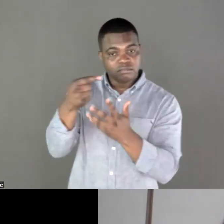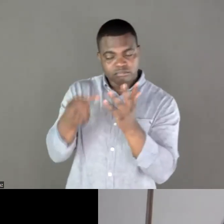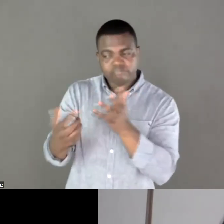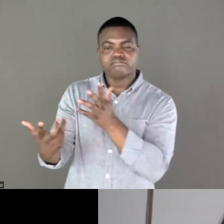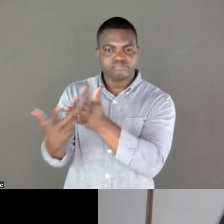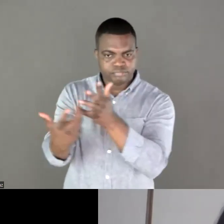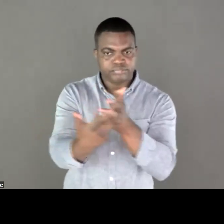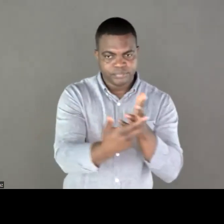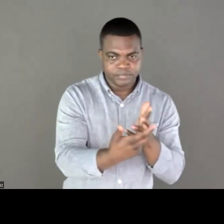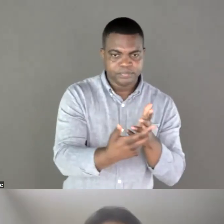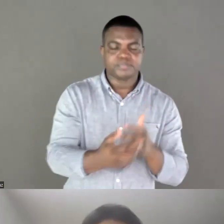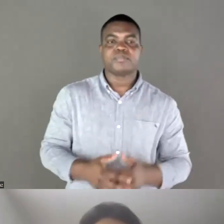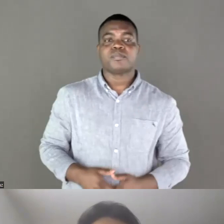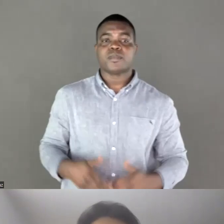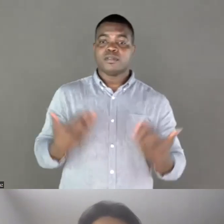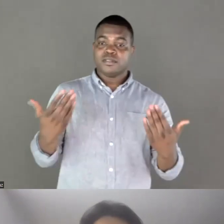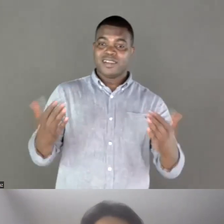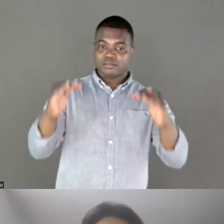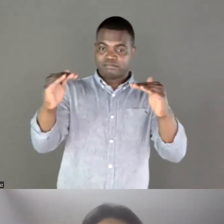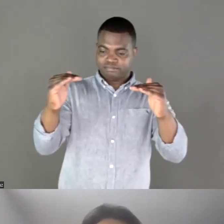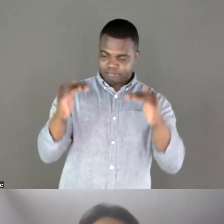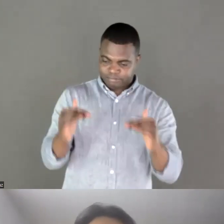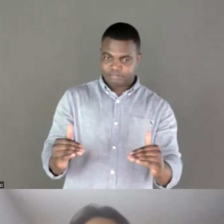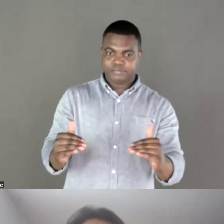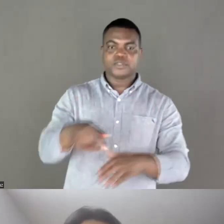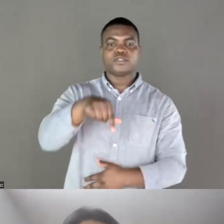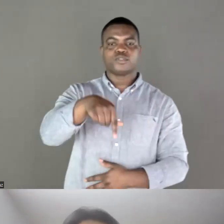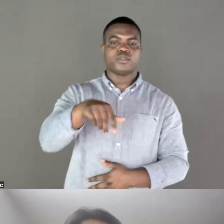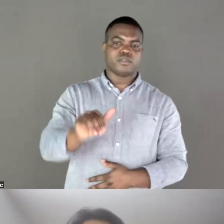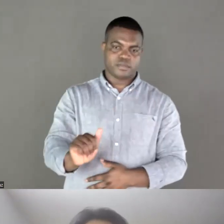you can help me or someone can help me with that with questions in the chatbox.